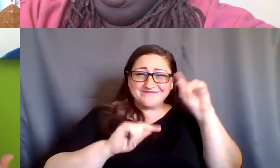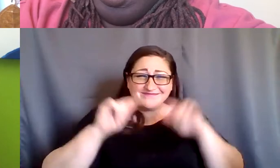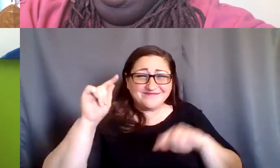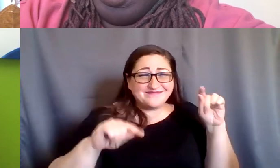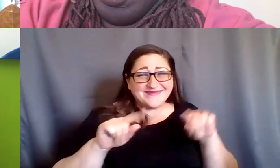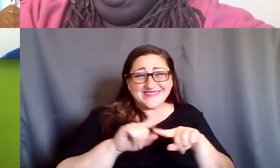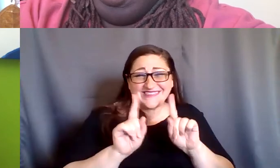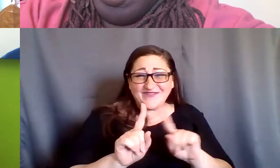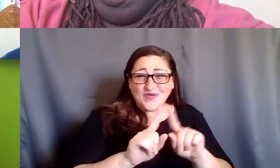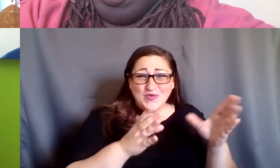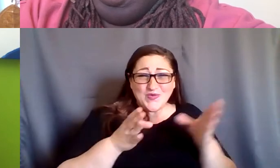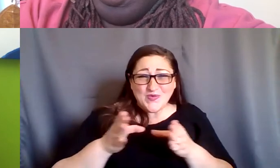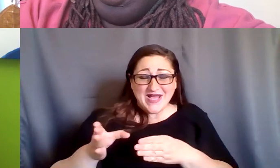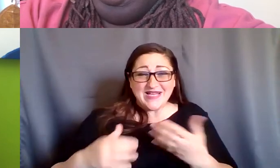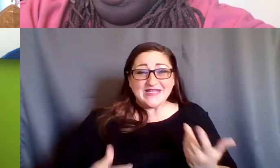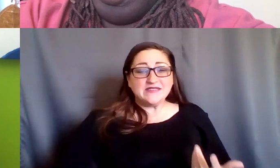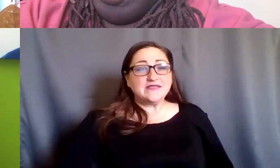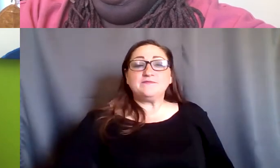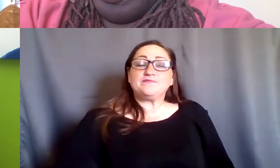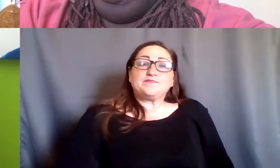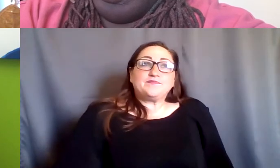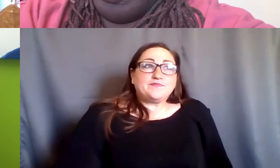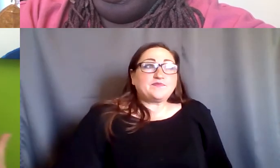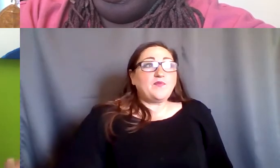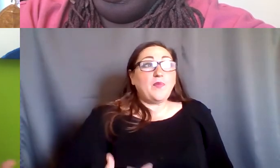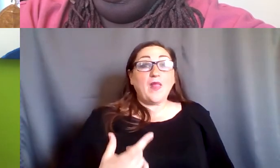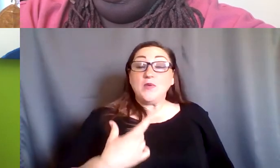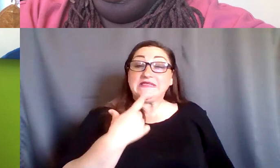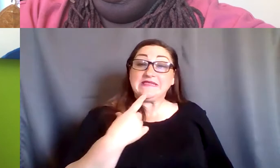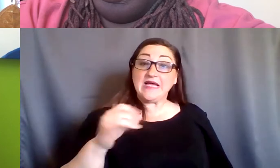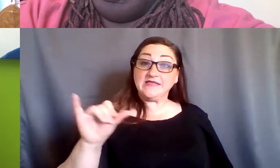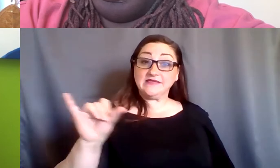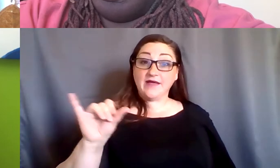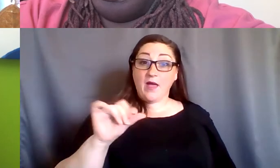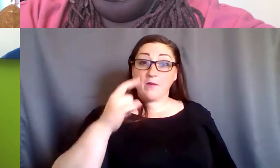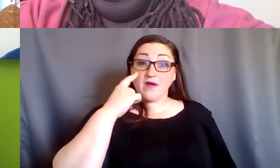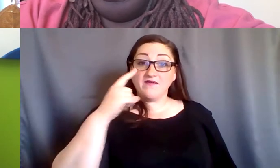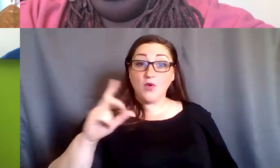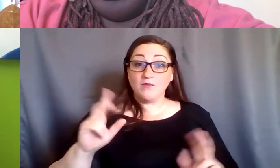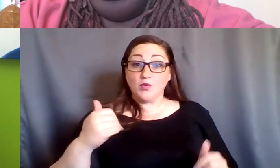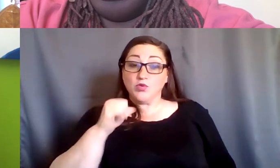I think for voters, you know, for some, vote-by-mail is going to work best. For some, voting in person works best.